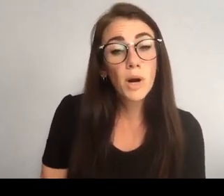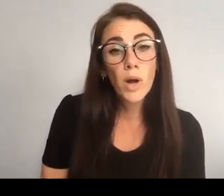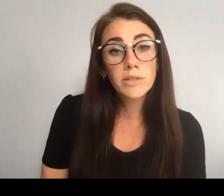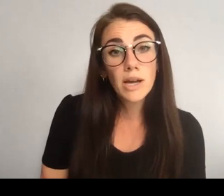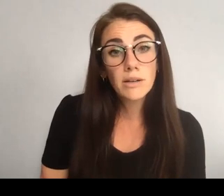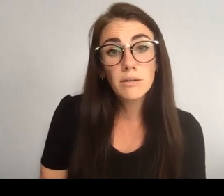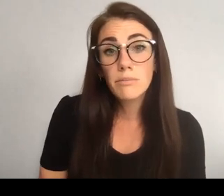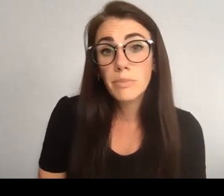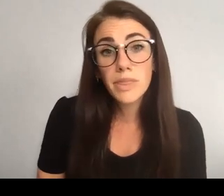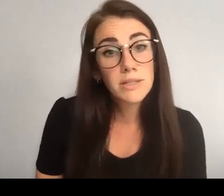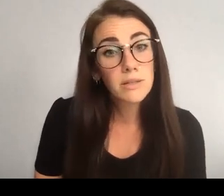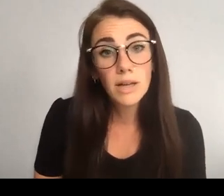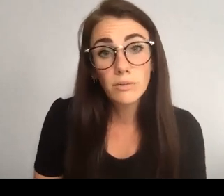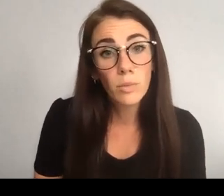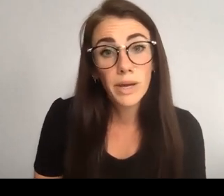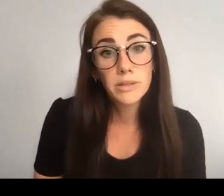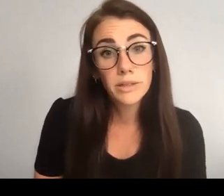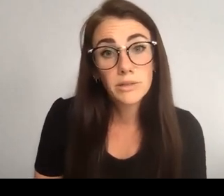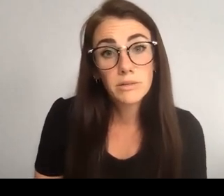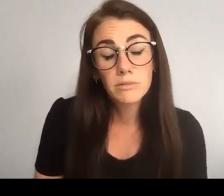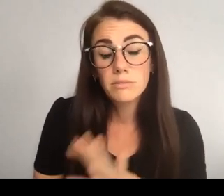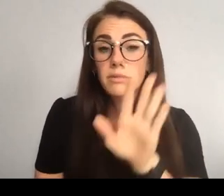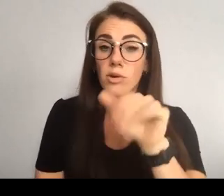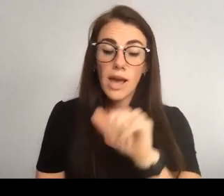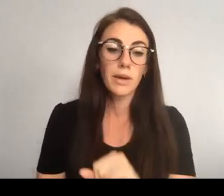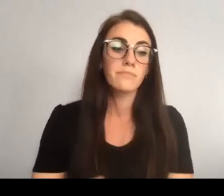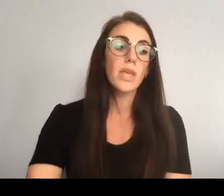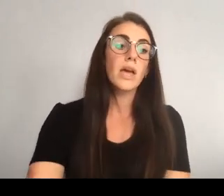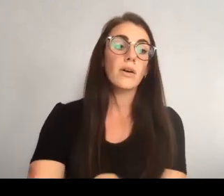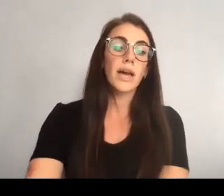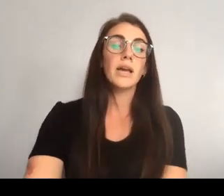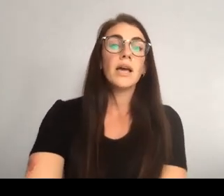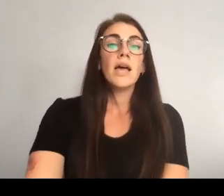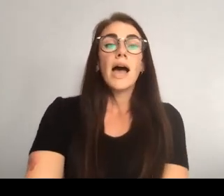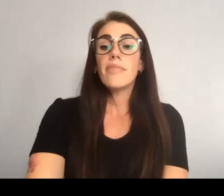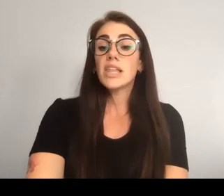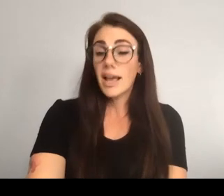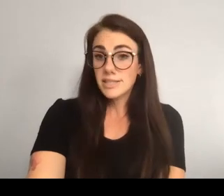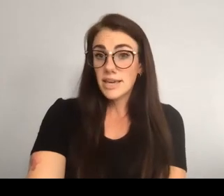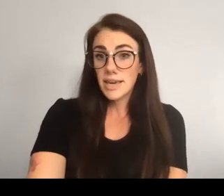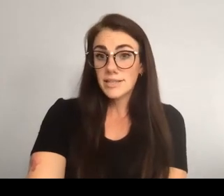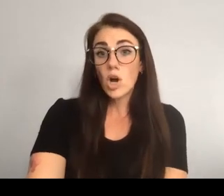are well done but they're still not real baked goods Don't @ me, Ok? And the last thing is